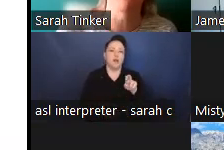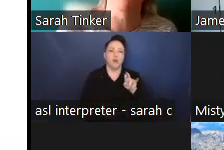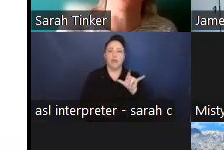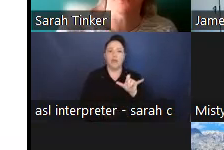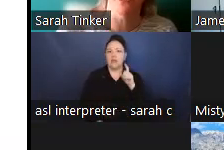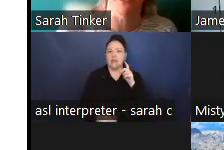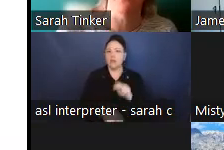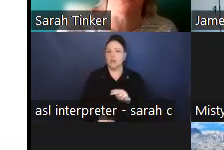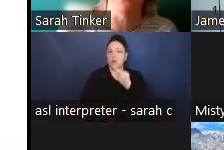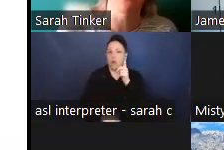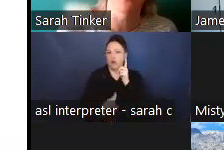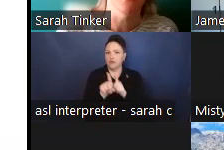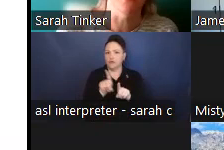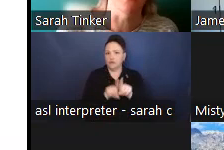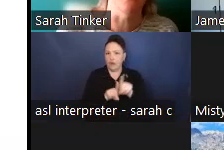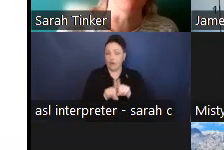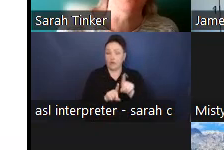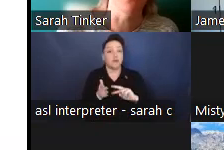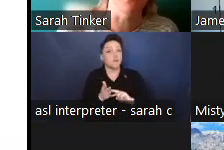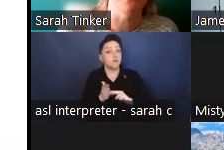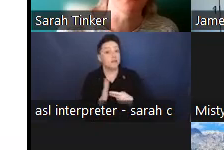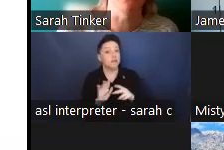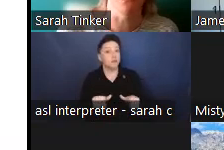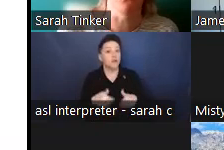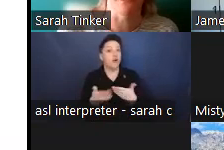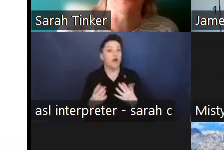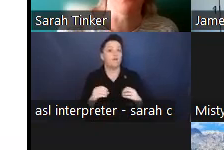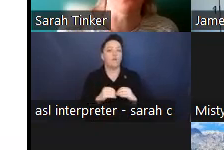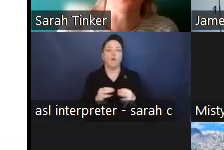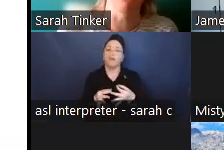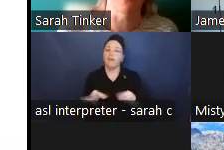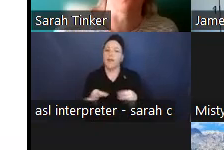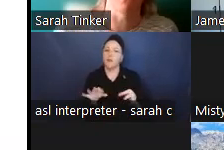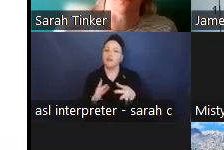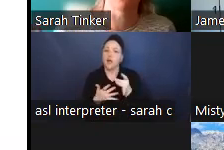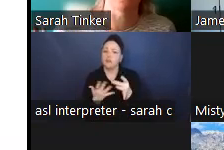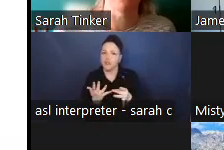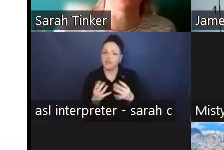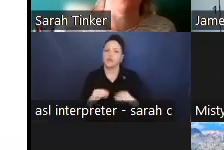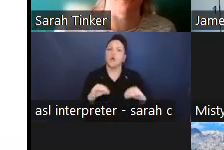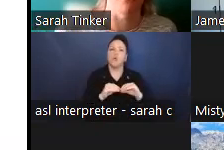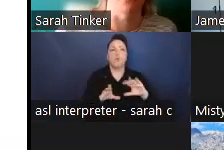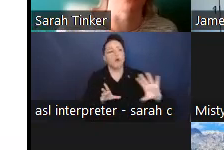more language options so it is really a way to make our website which is kind of our front door